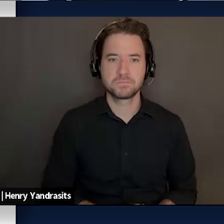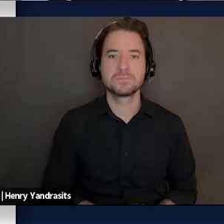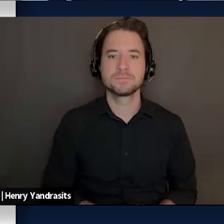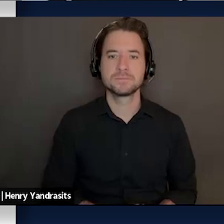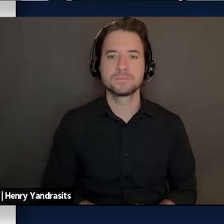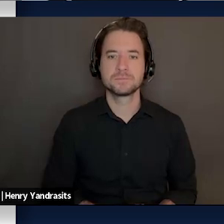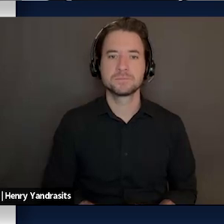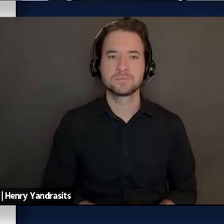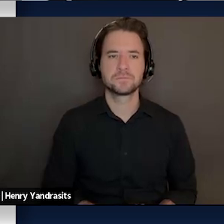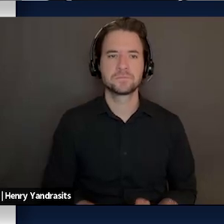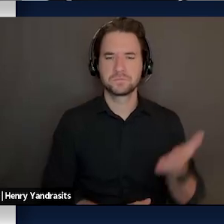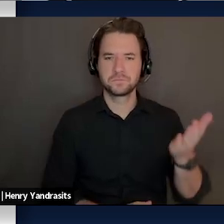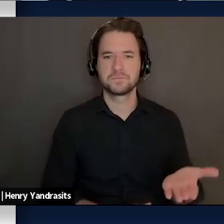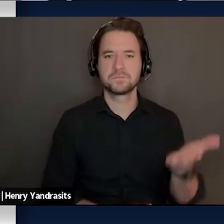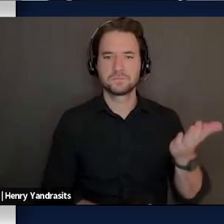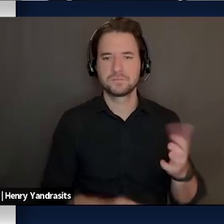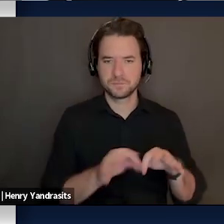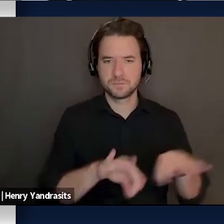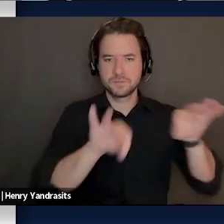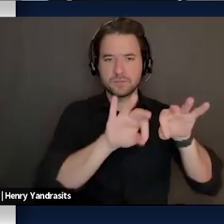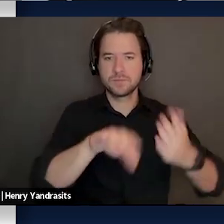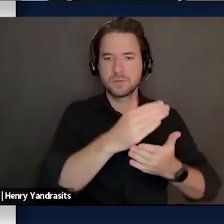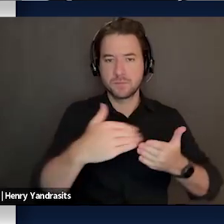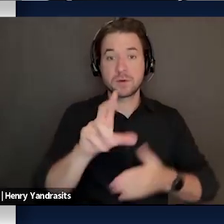These are some of the key components of the dashboard.